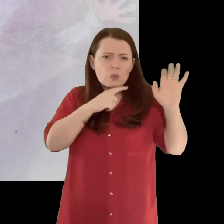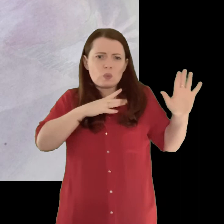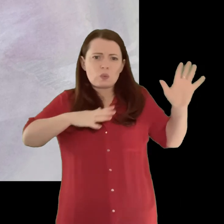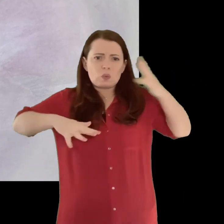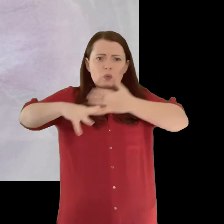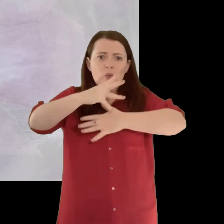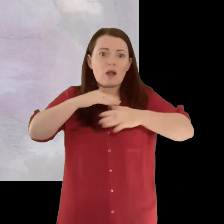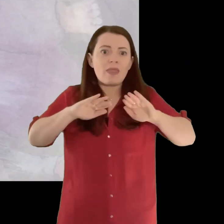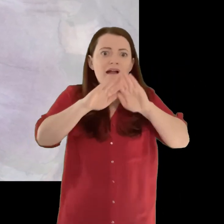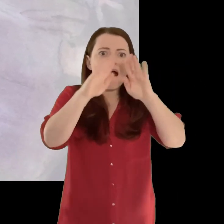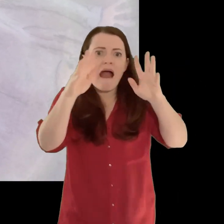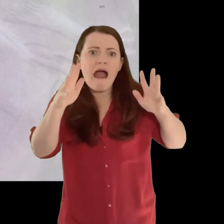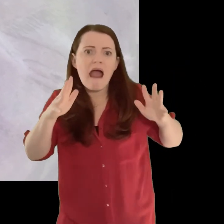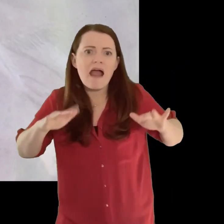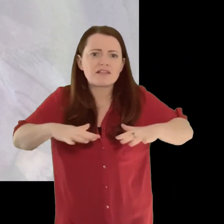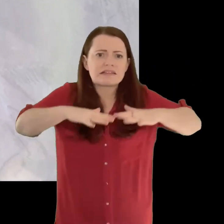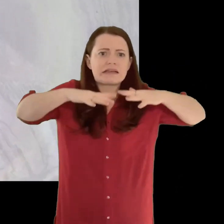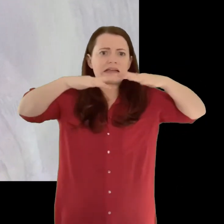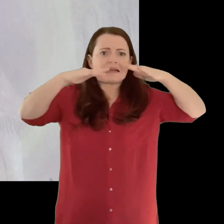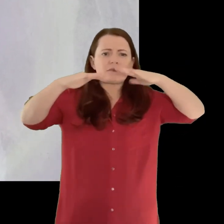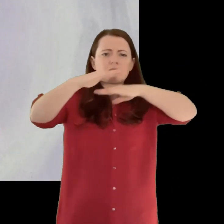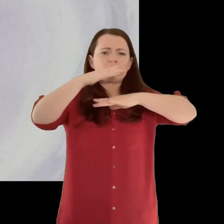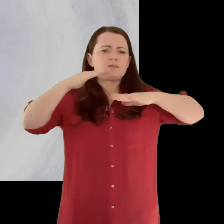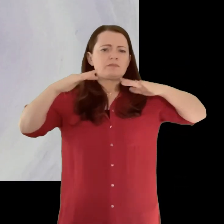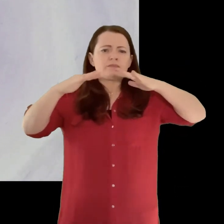And the cave filled with steam That gave out a sweet odour